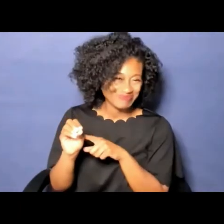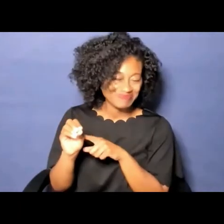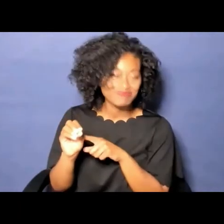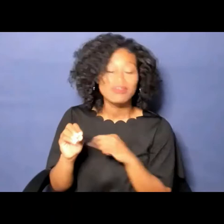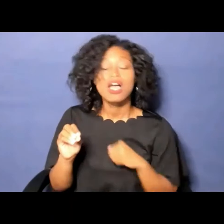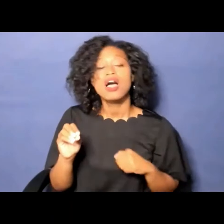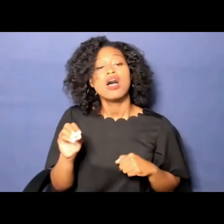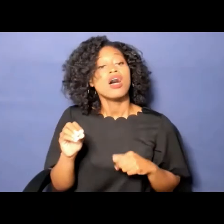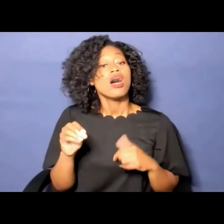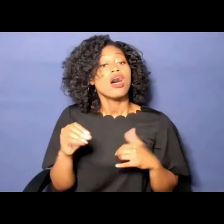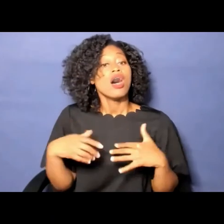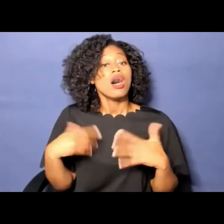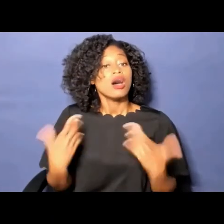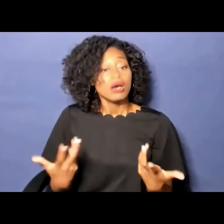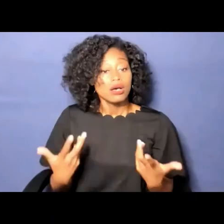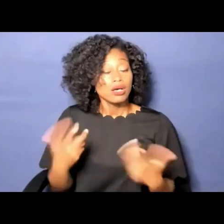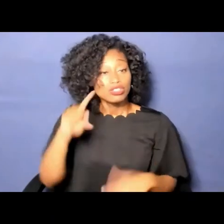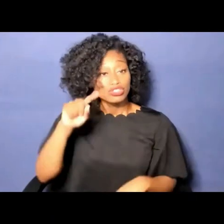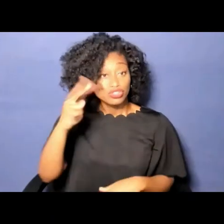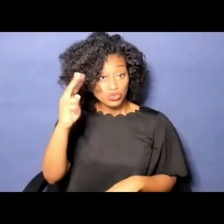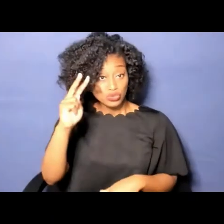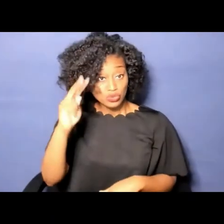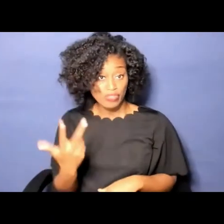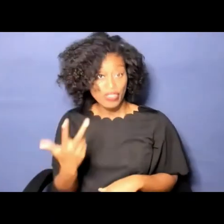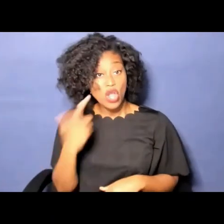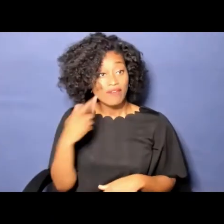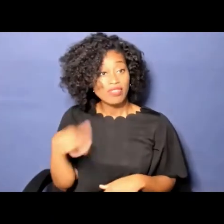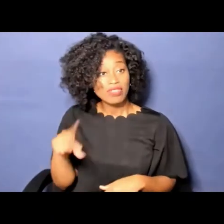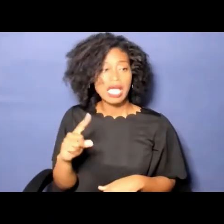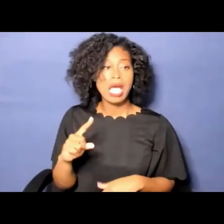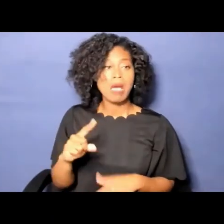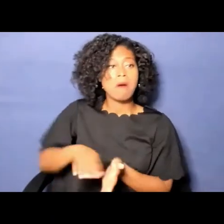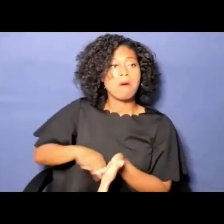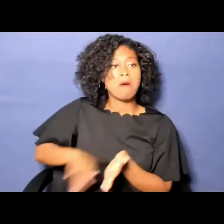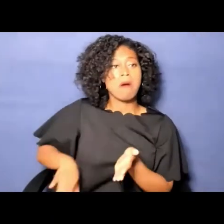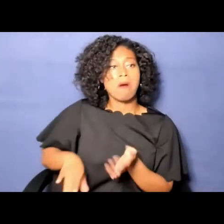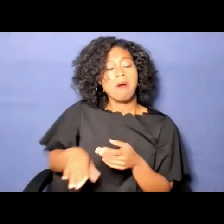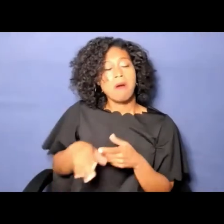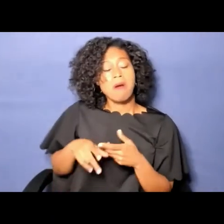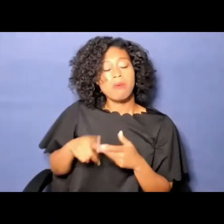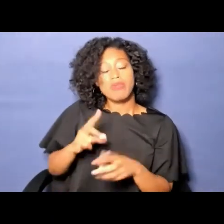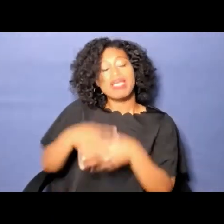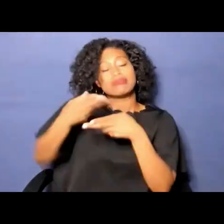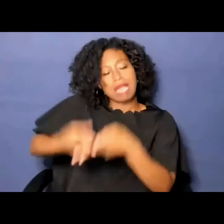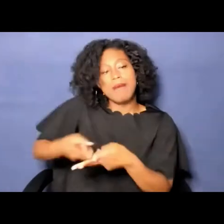Latinx regard their Hispanic background as part of the racial background not something separate